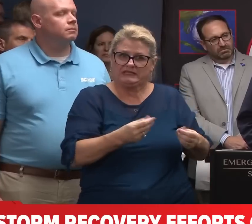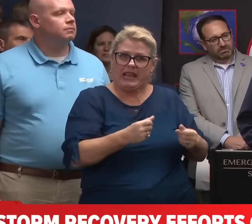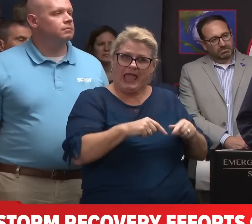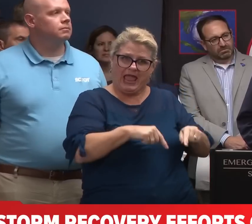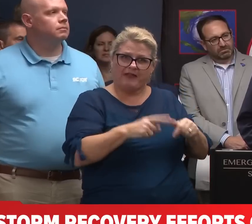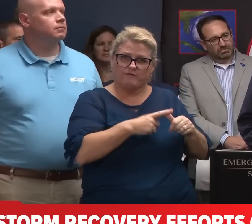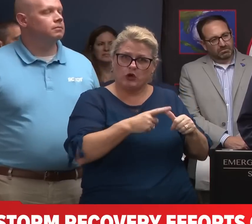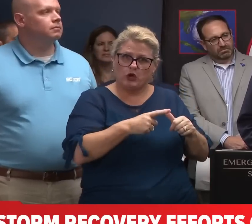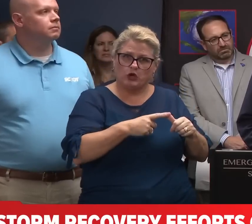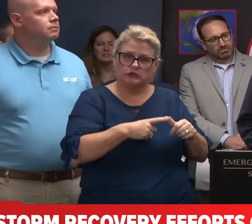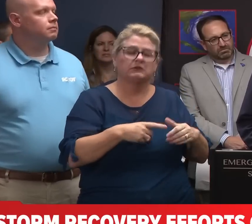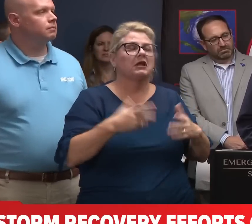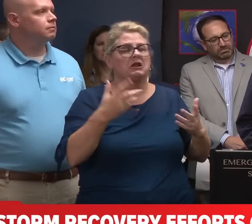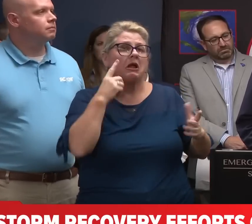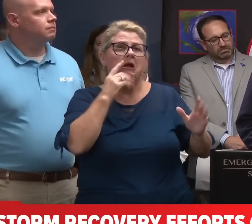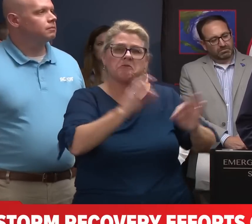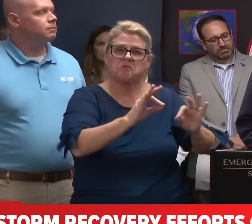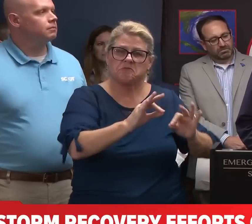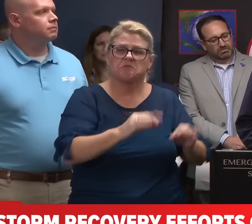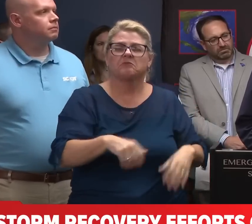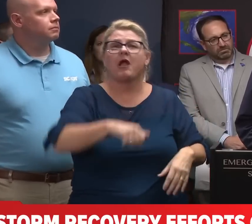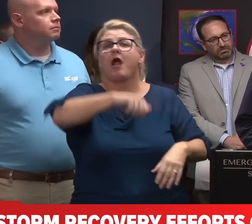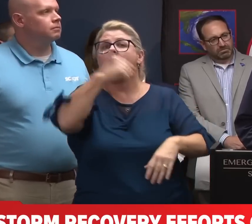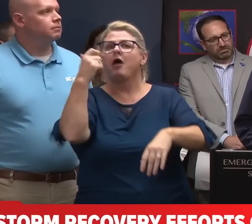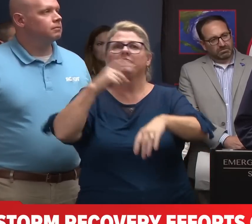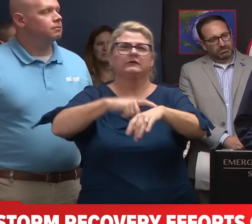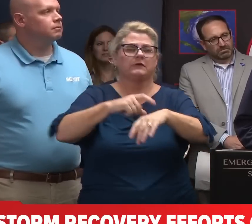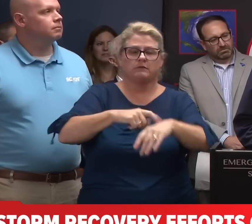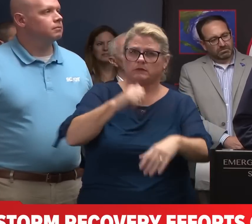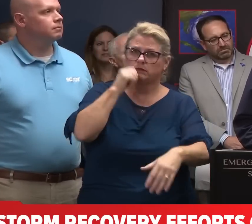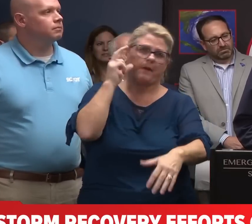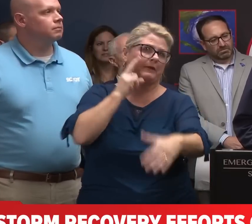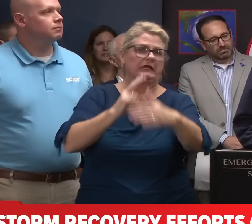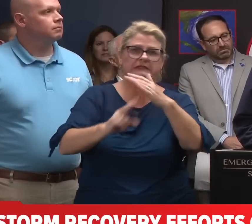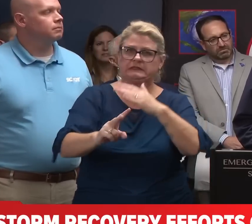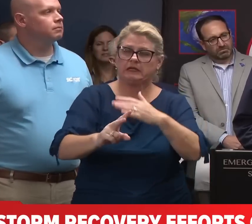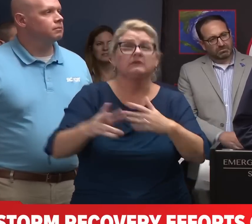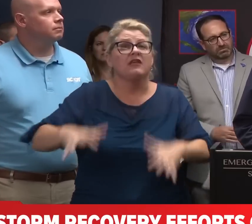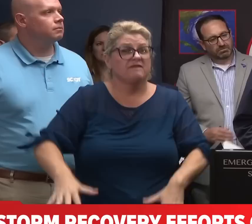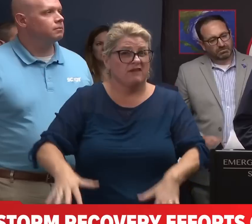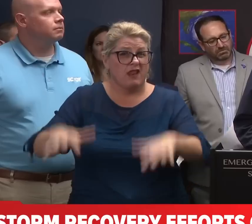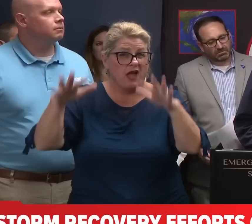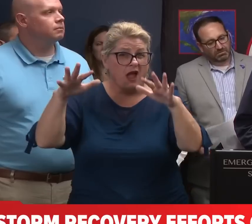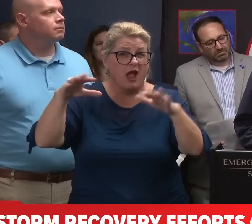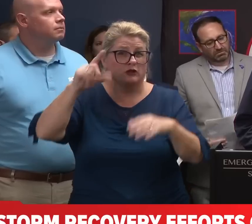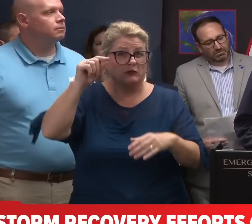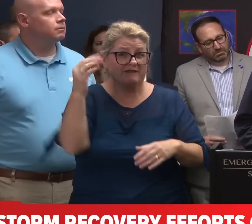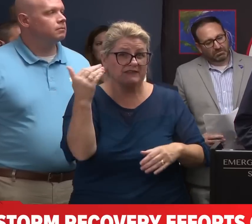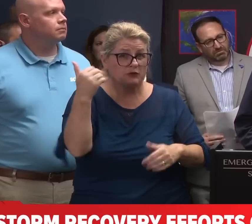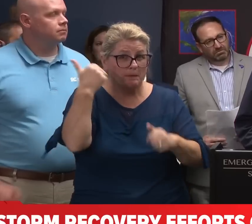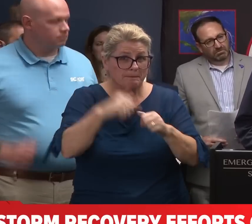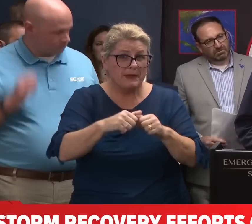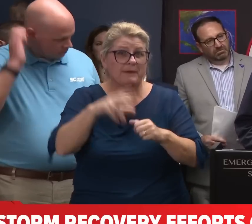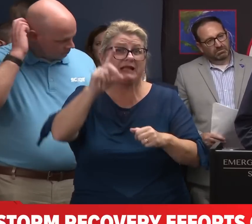But other times, uh, there are things that are, were not predicted like some of the flooding in, in 2015 and the dams breaking up,